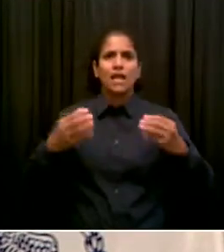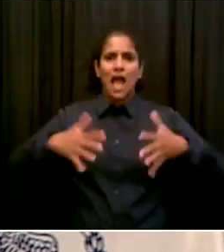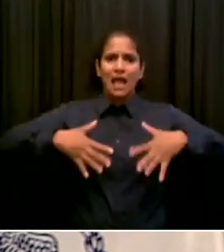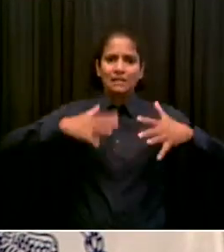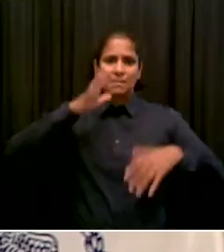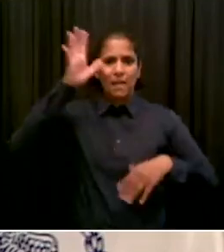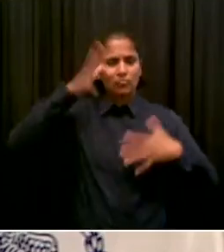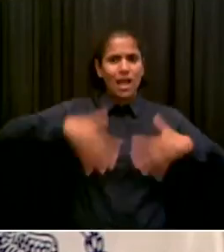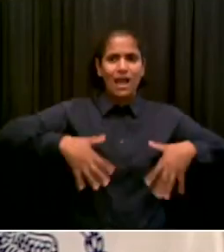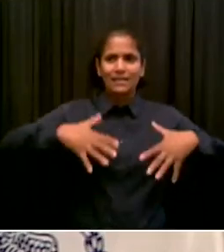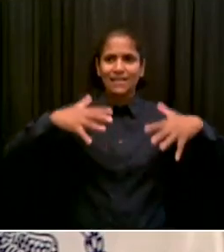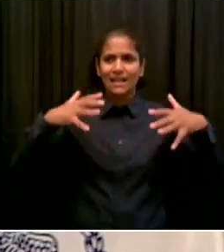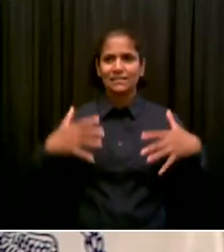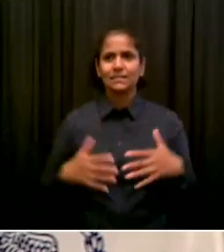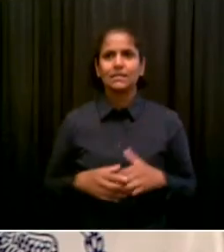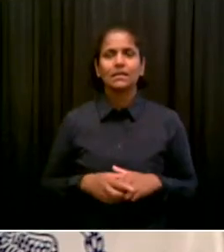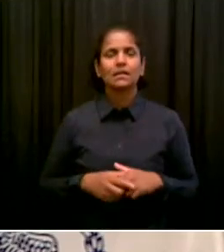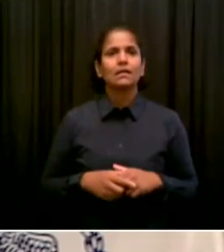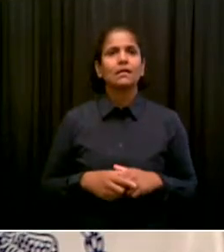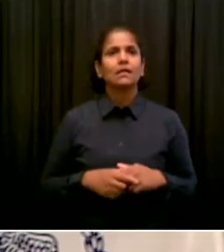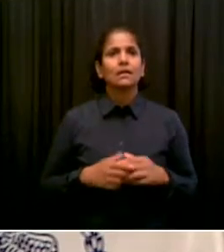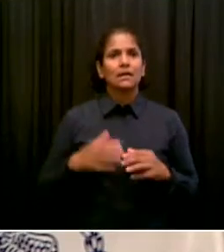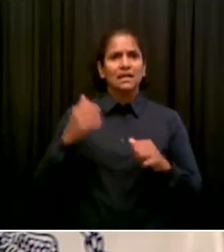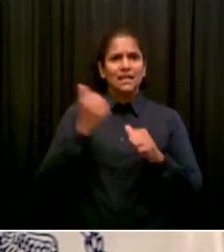CONCERN FOR PARENTS. ESPECIALLY IF THE BUS PICKS UP A KID.